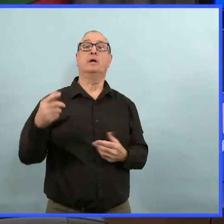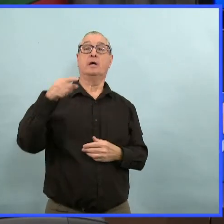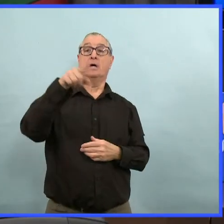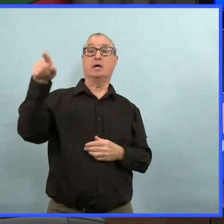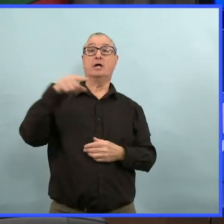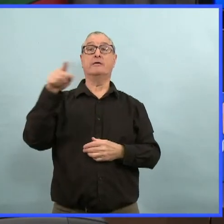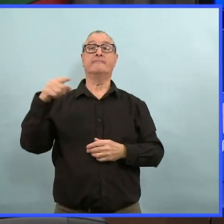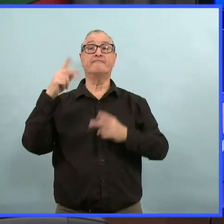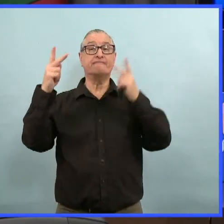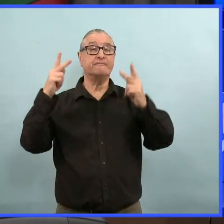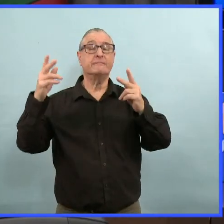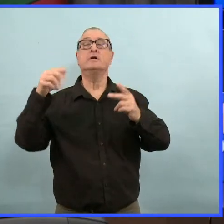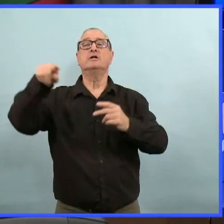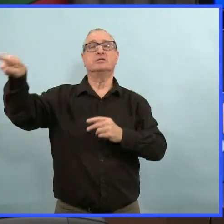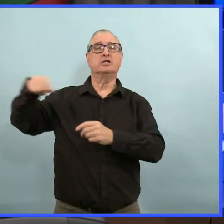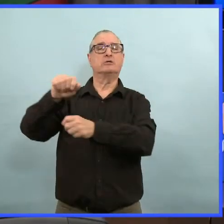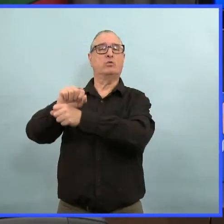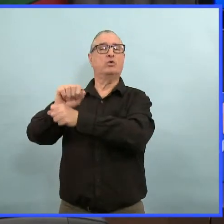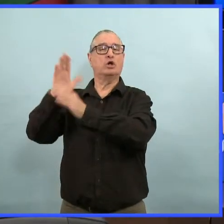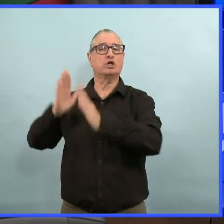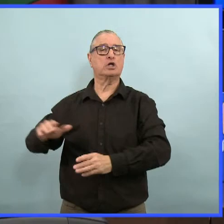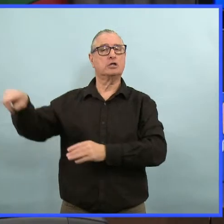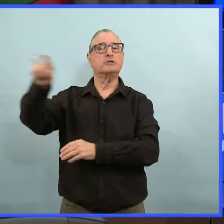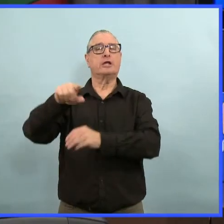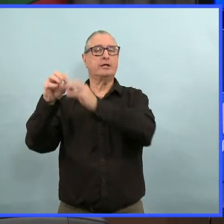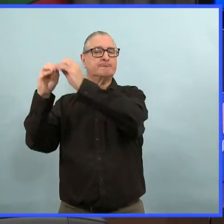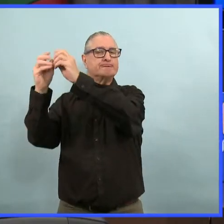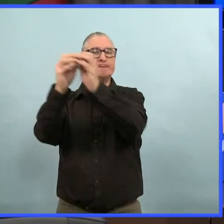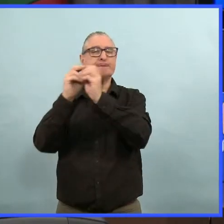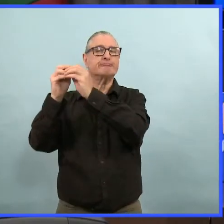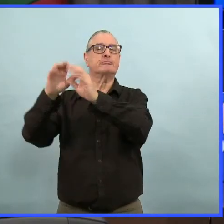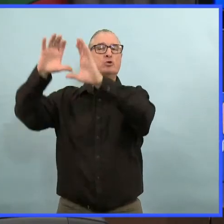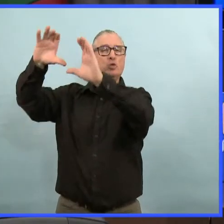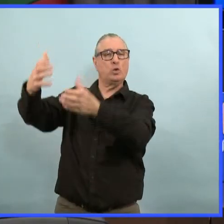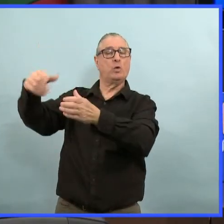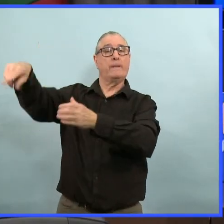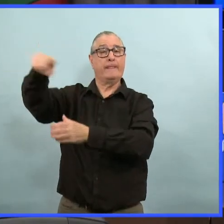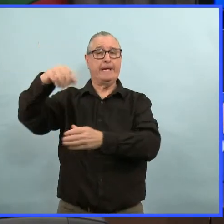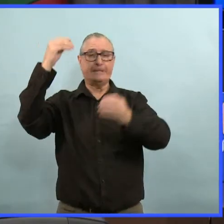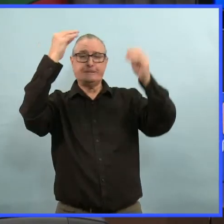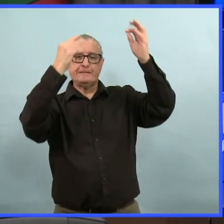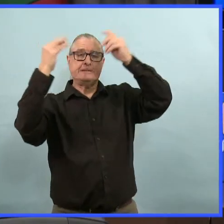provincial and regional levels of the sequence of priorities so what we will find is that we'll